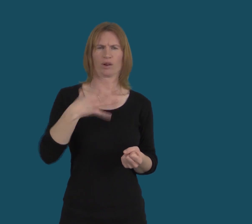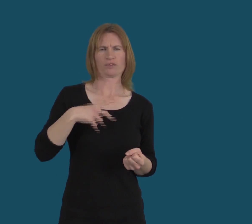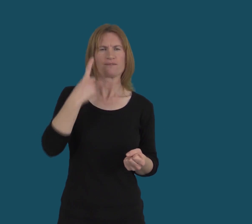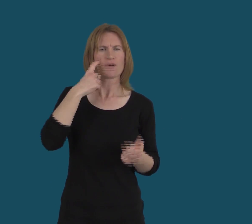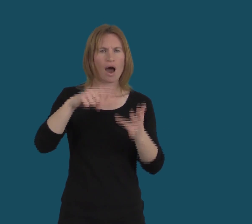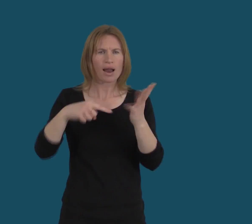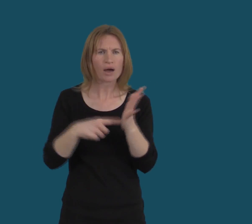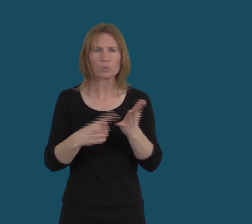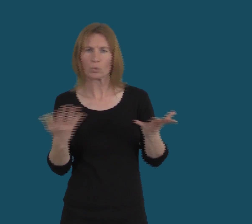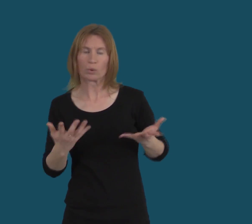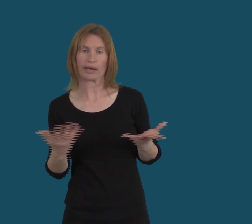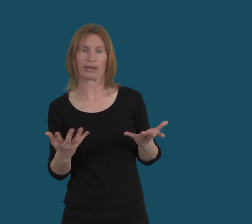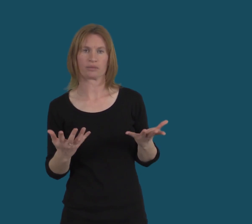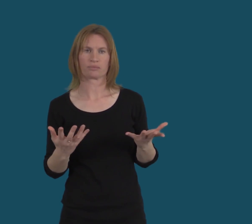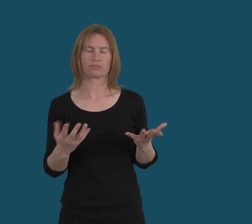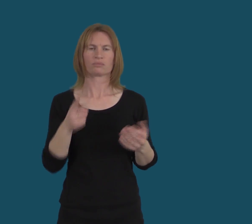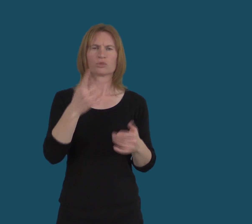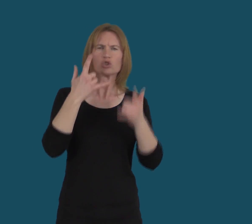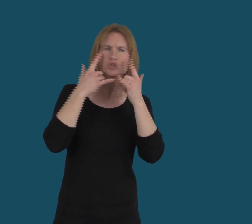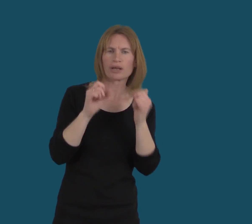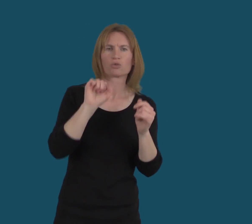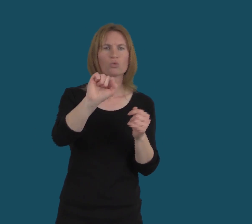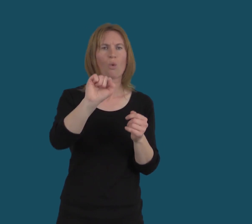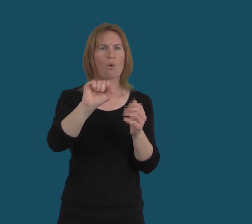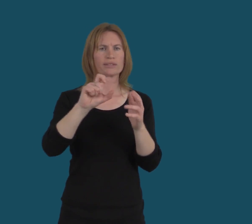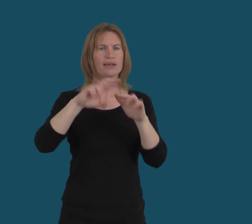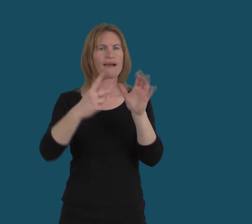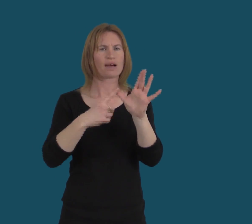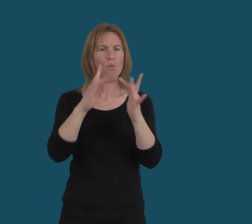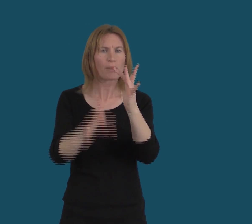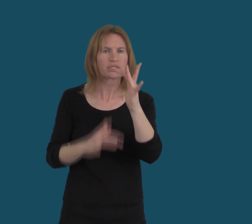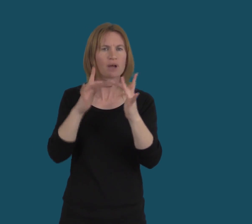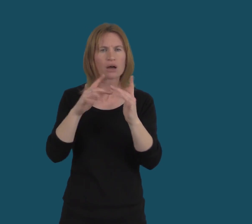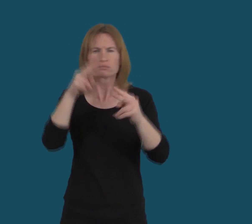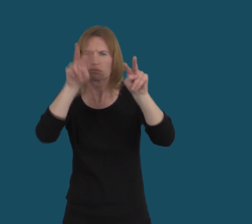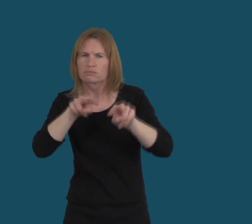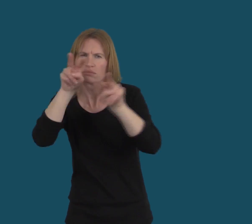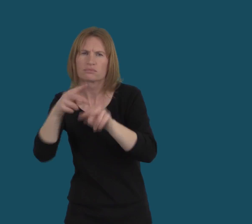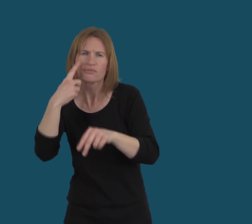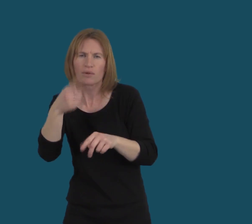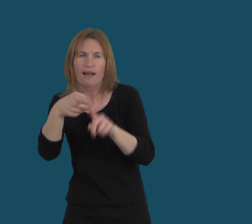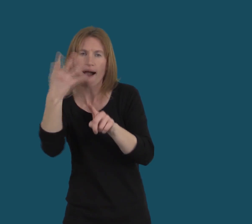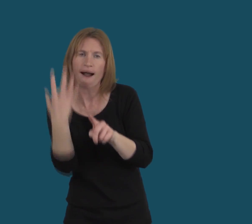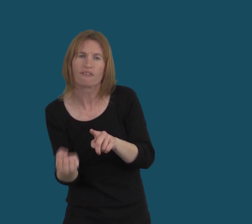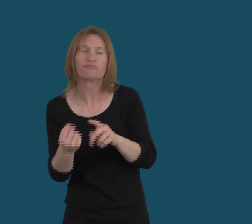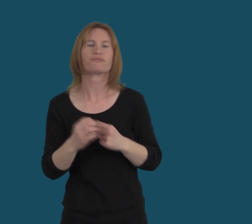Find out your Neighbourhood Safer Place by checking the CFA website,